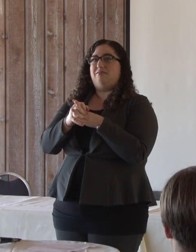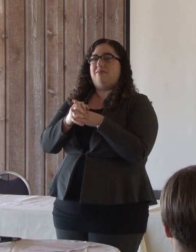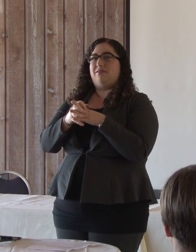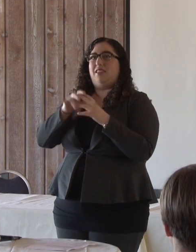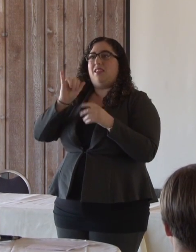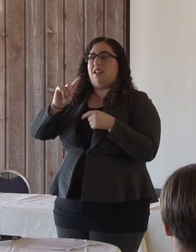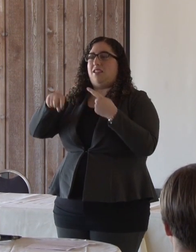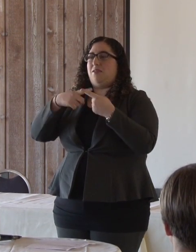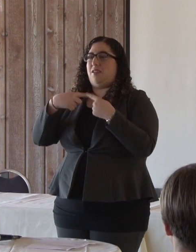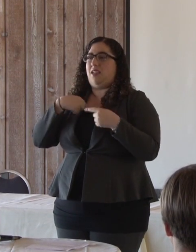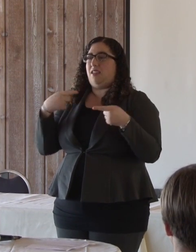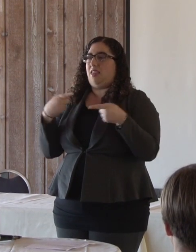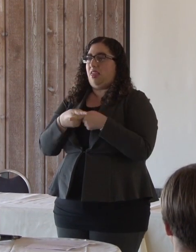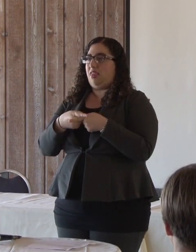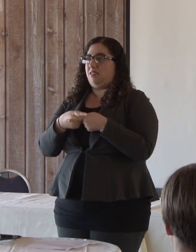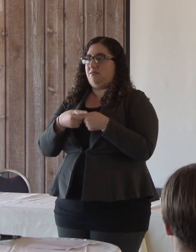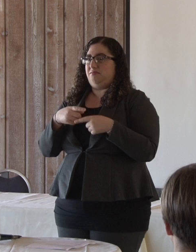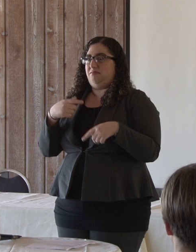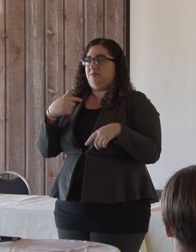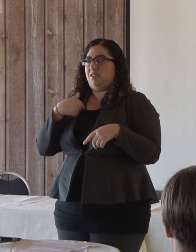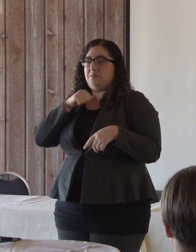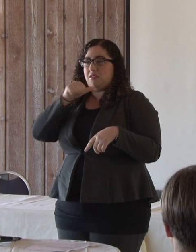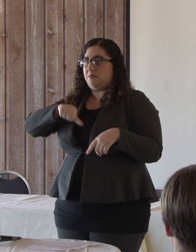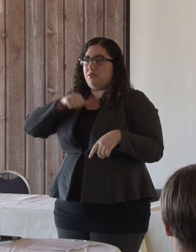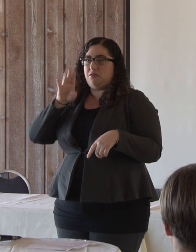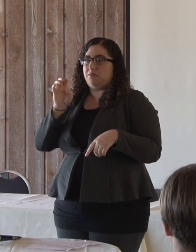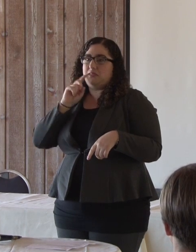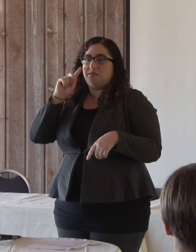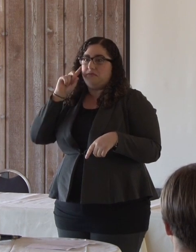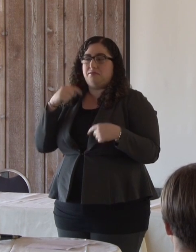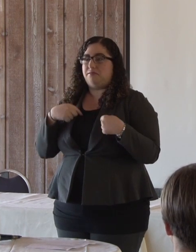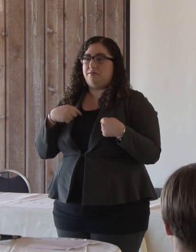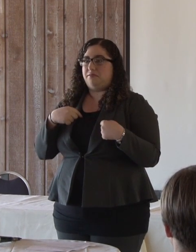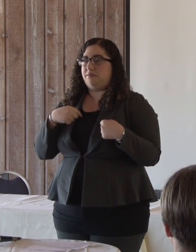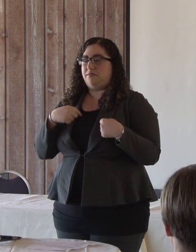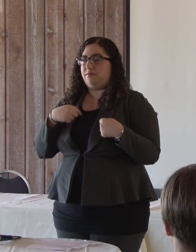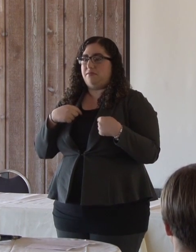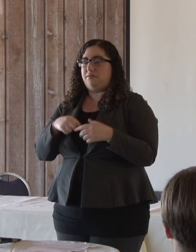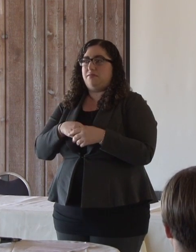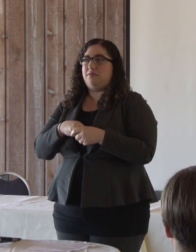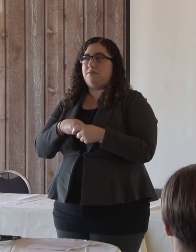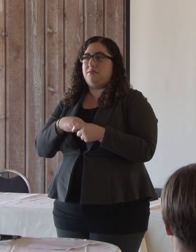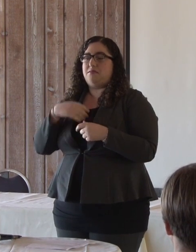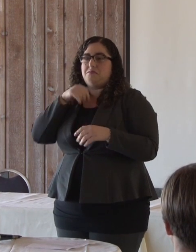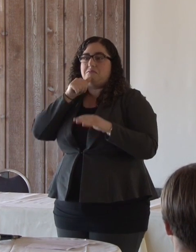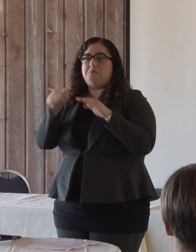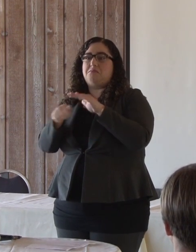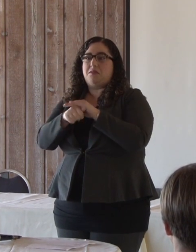Trying to make me hearing. And that's when I started the first